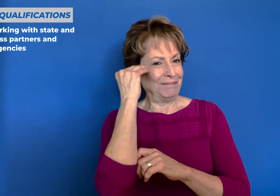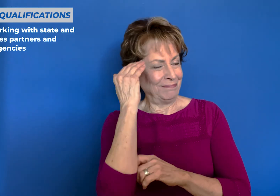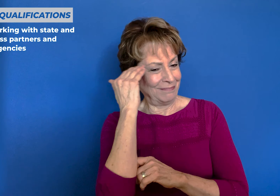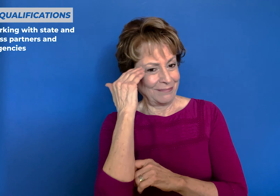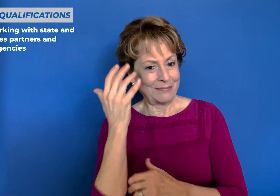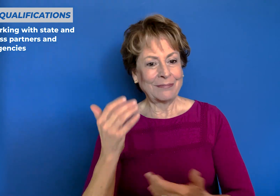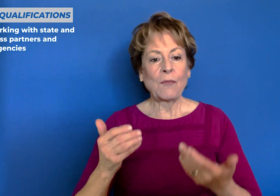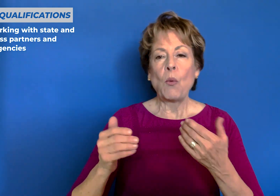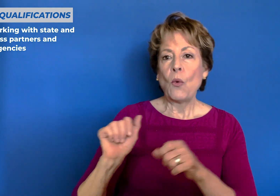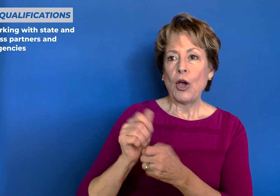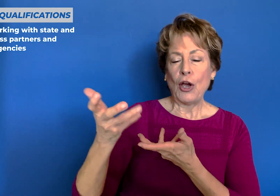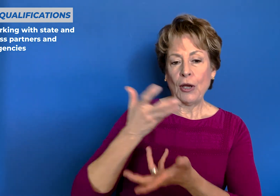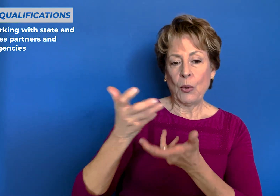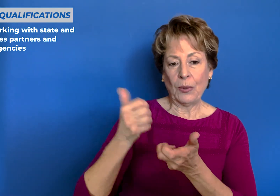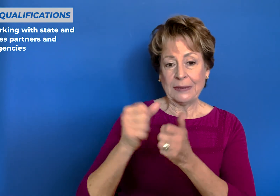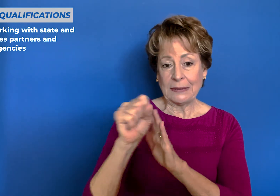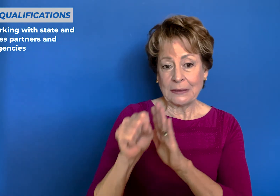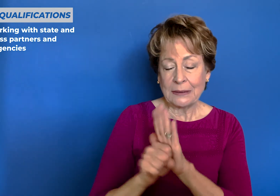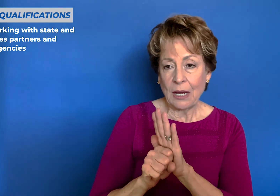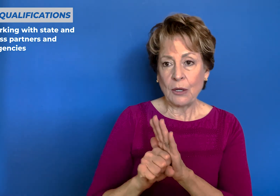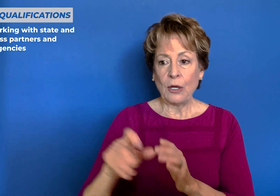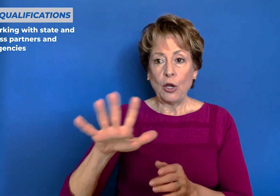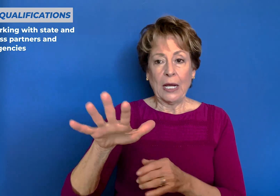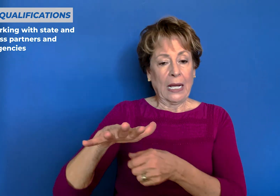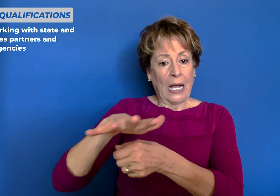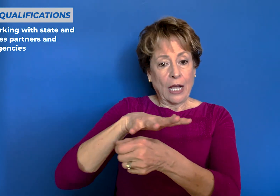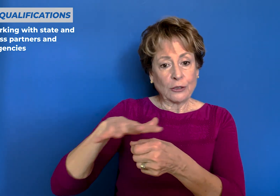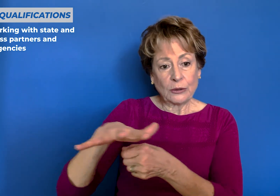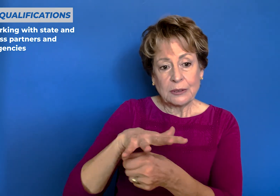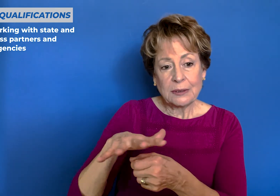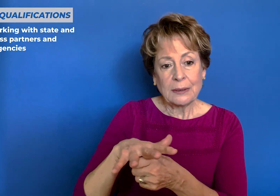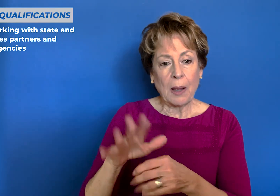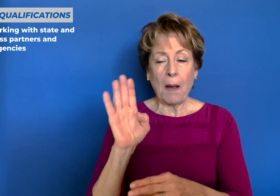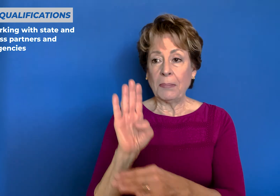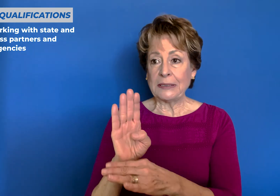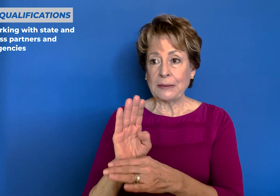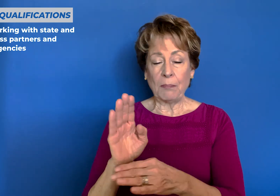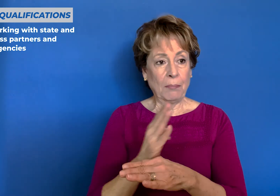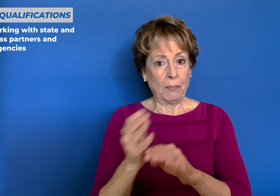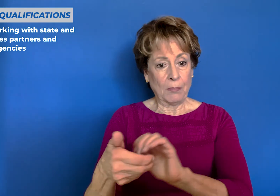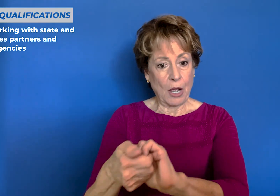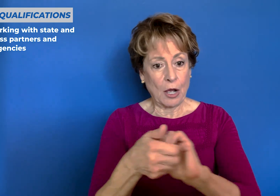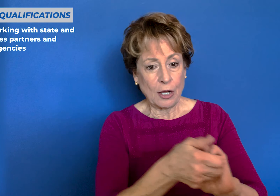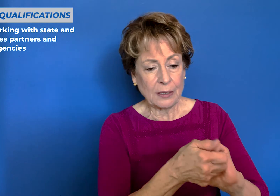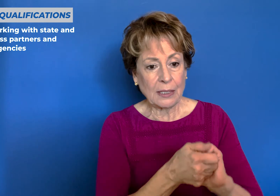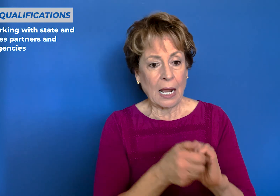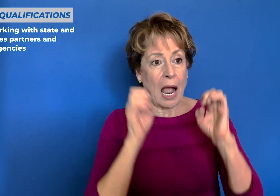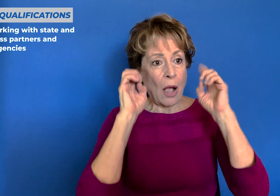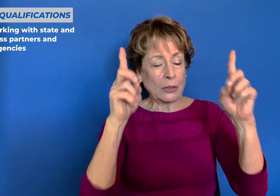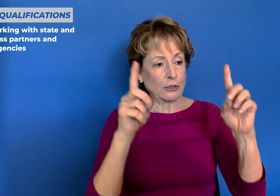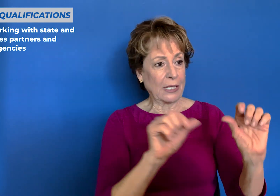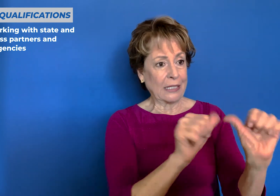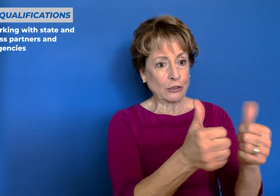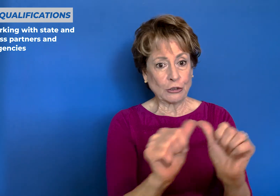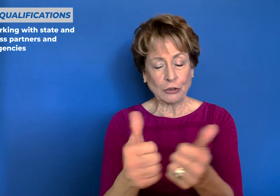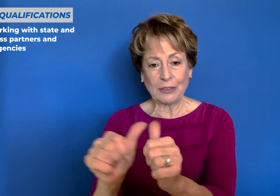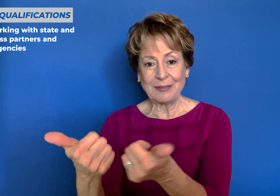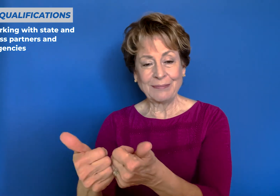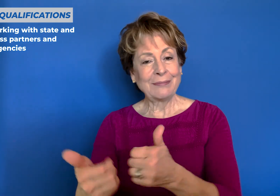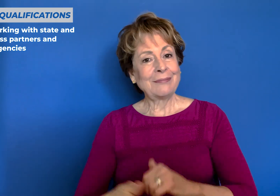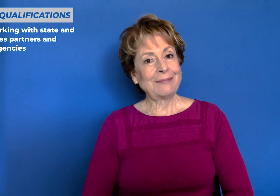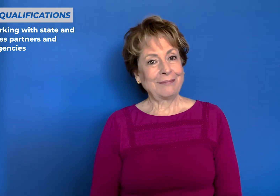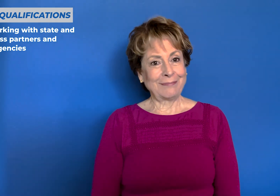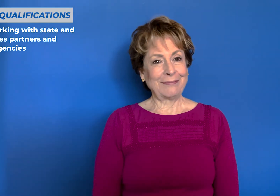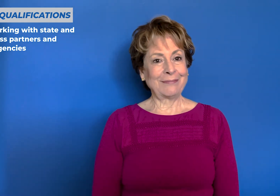Familiarity working with state and county business partners and educational agencies.